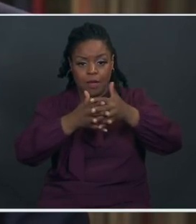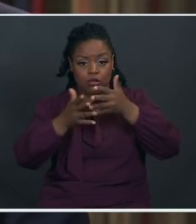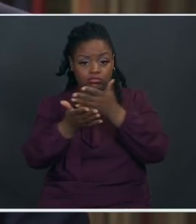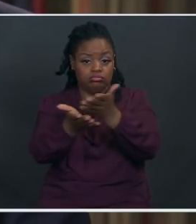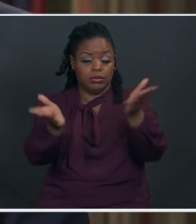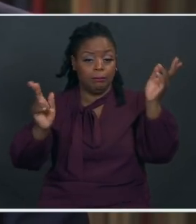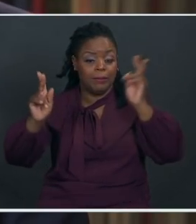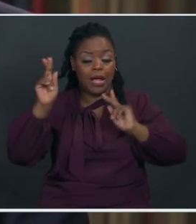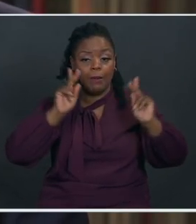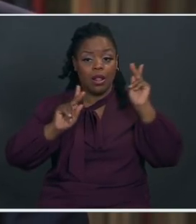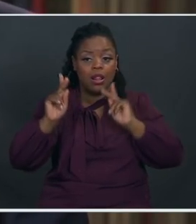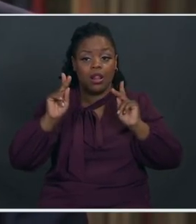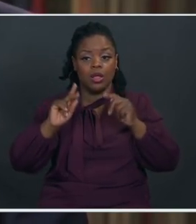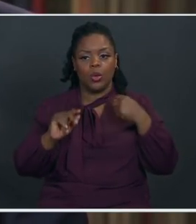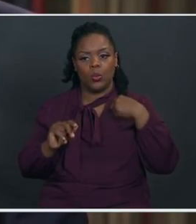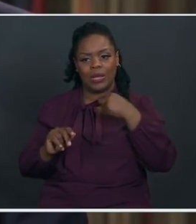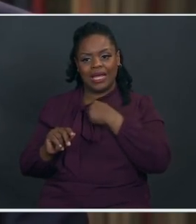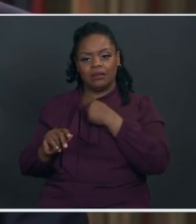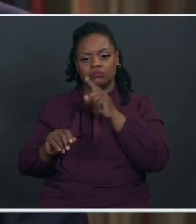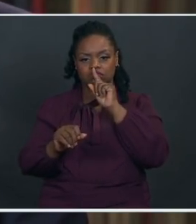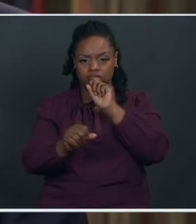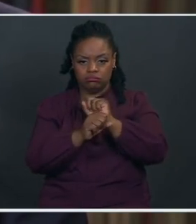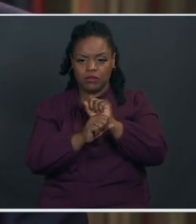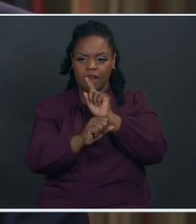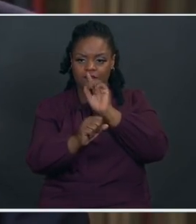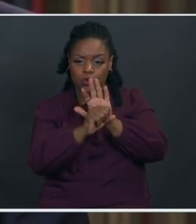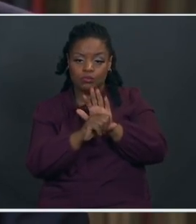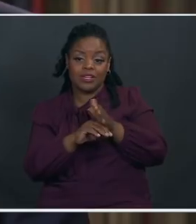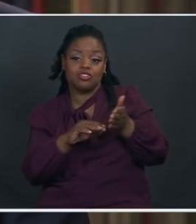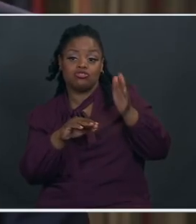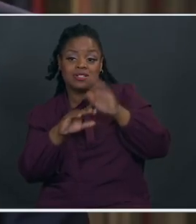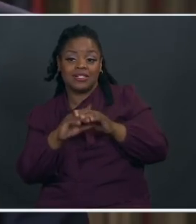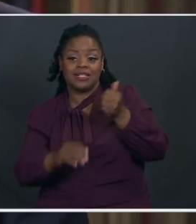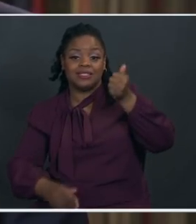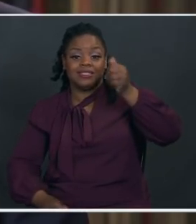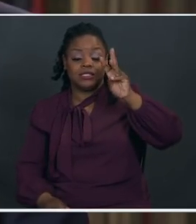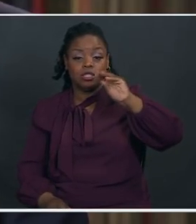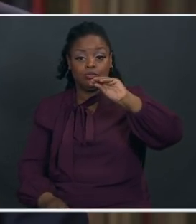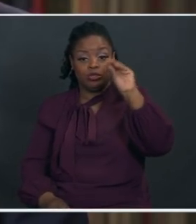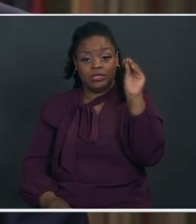is make a commitment to increase by 16 percent the amount of vaccines going out